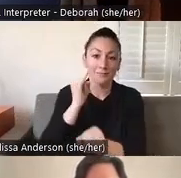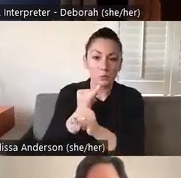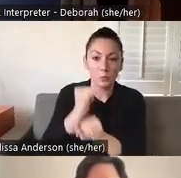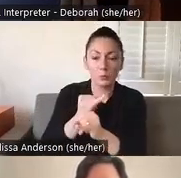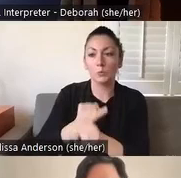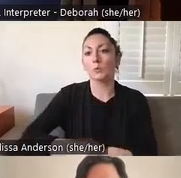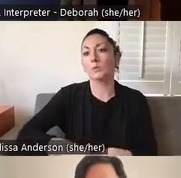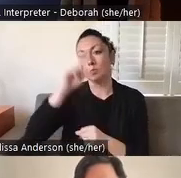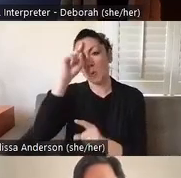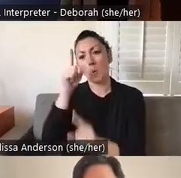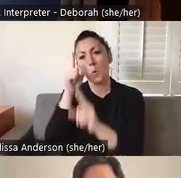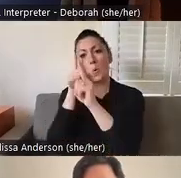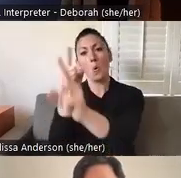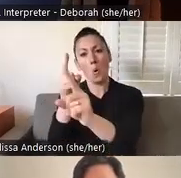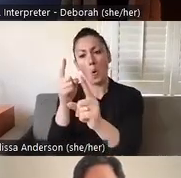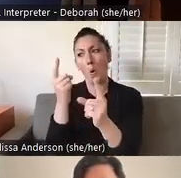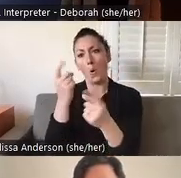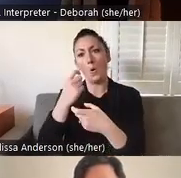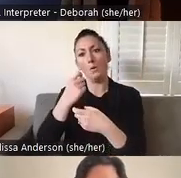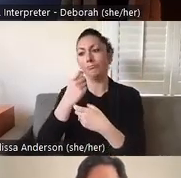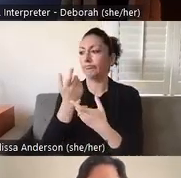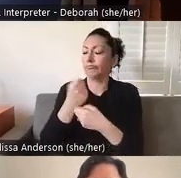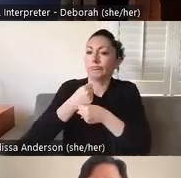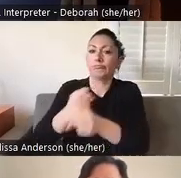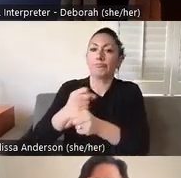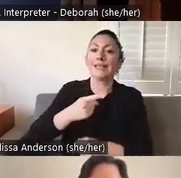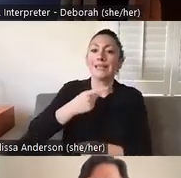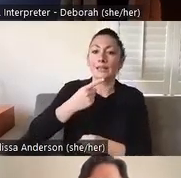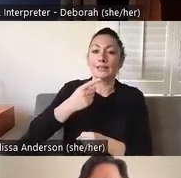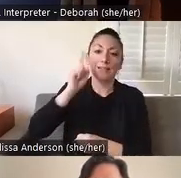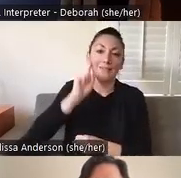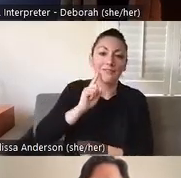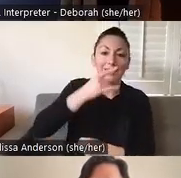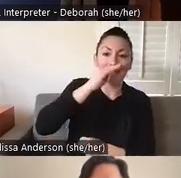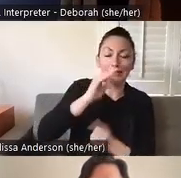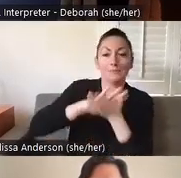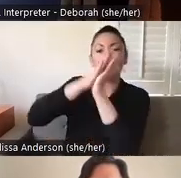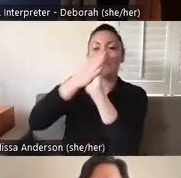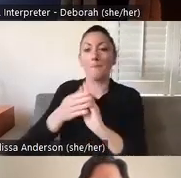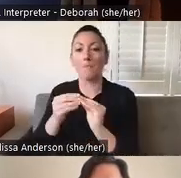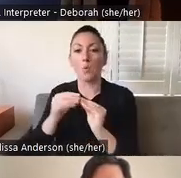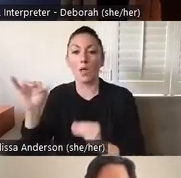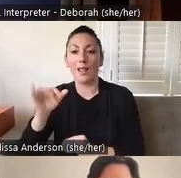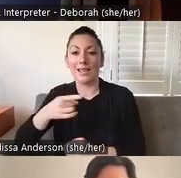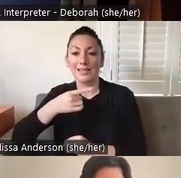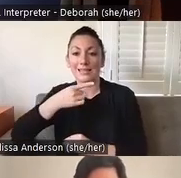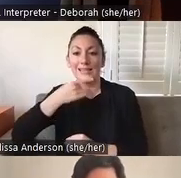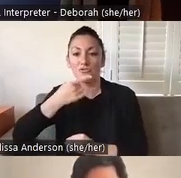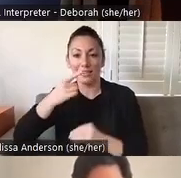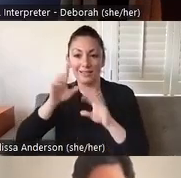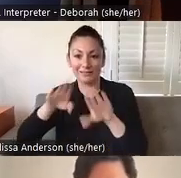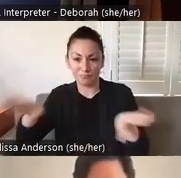of sign language in deaf schools, residential deaf schools, and really wanted deaf children